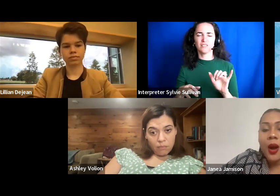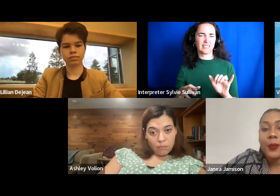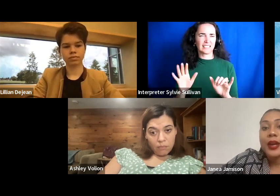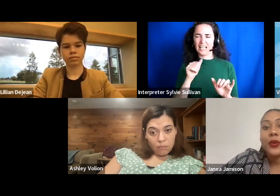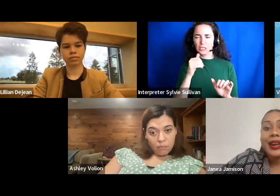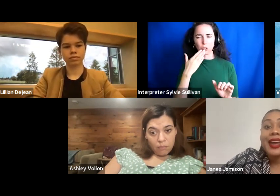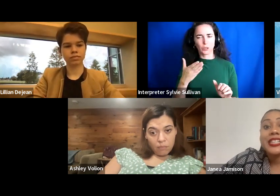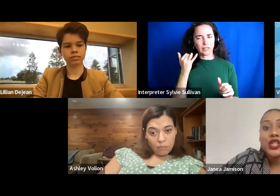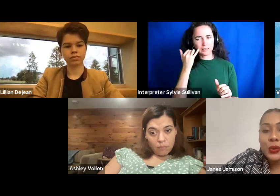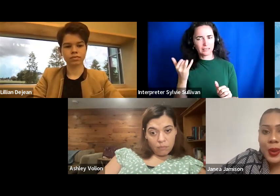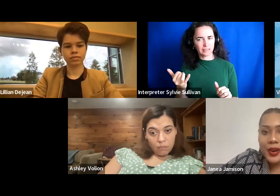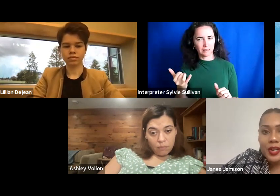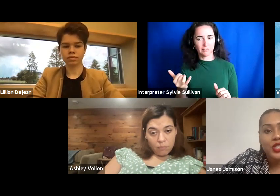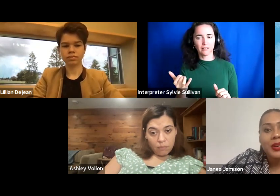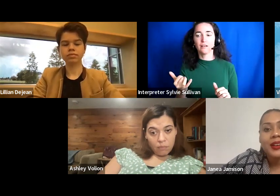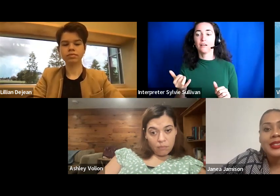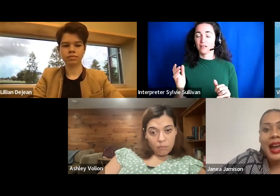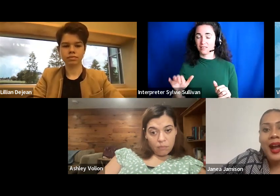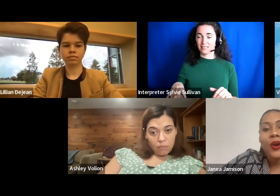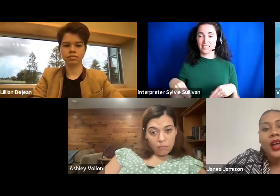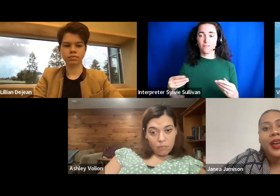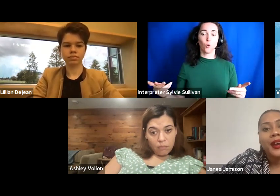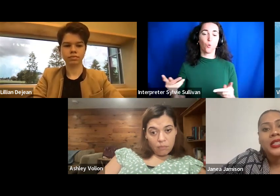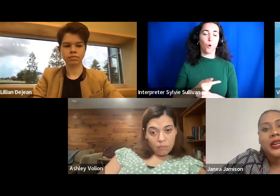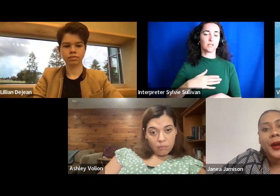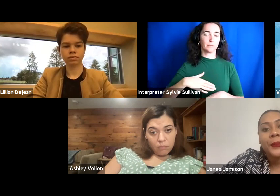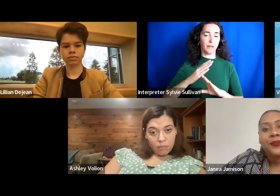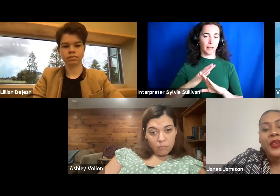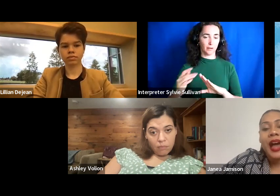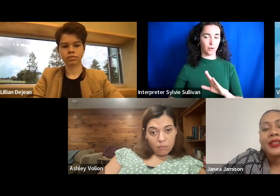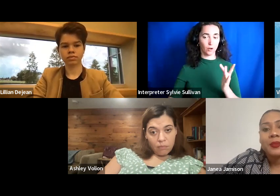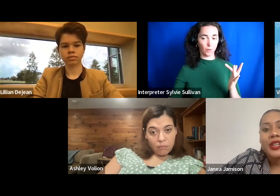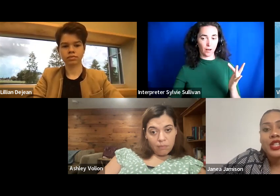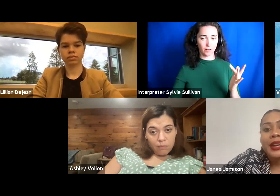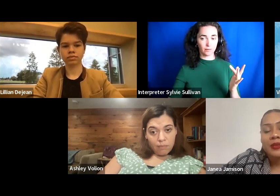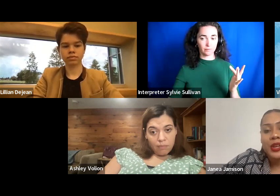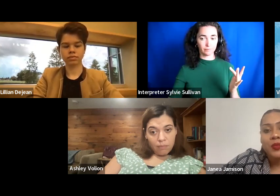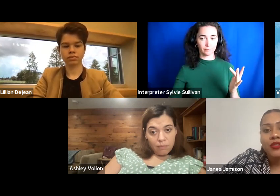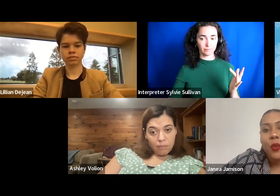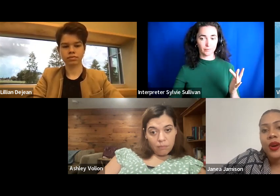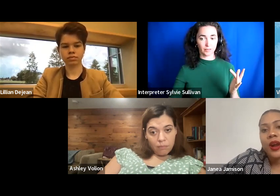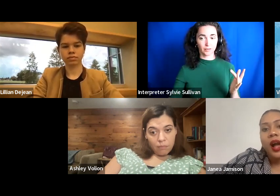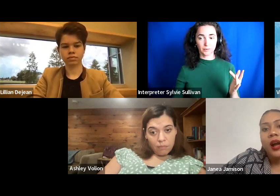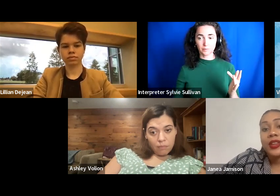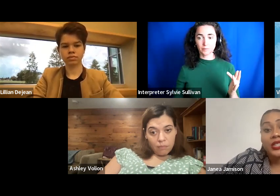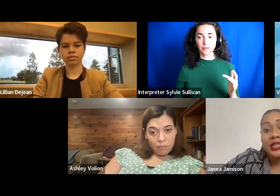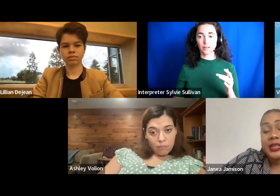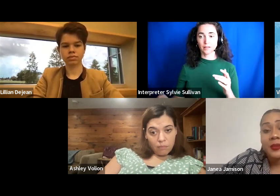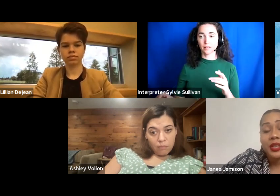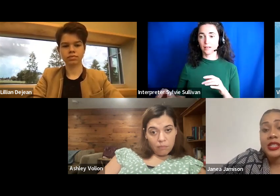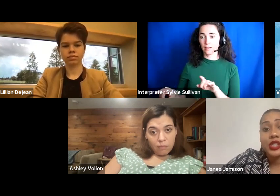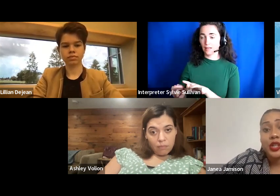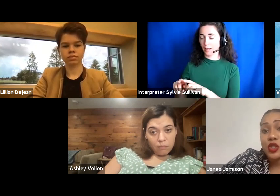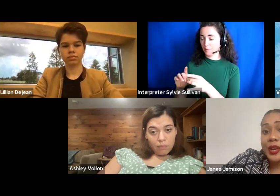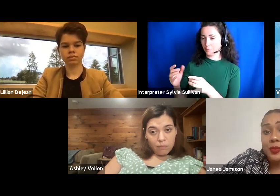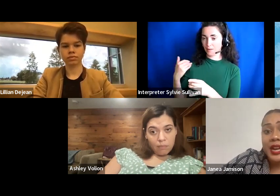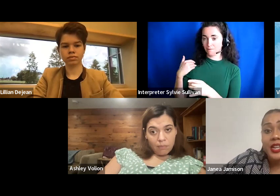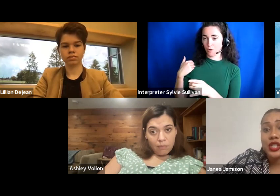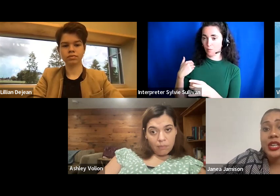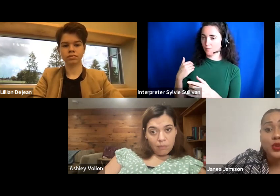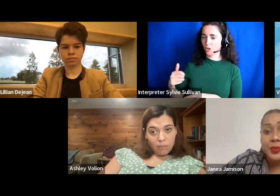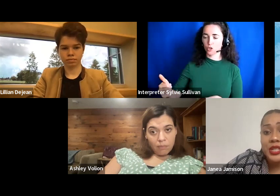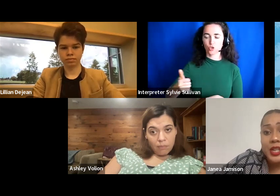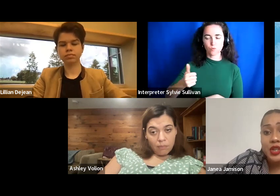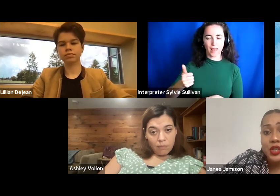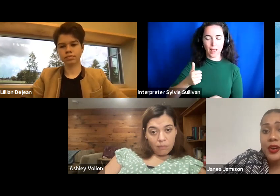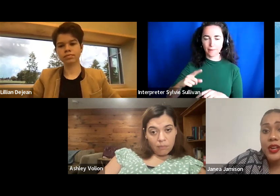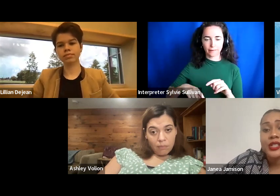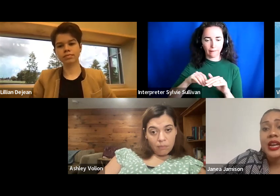By creating additional barriers, because now there's not as much as mentioned before, there's in accessibility to transportation and transportation barriers.